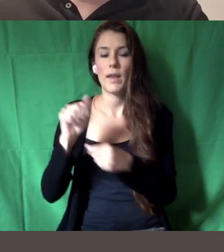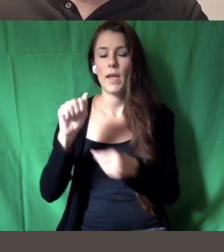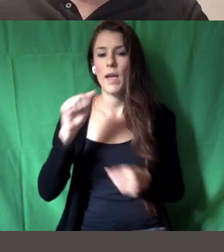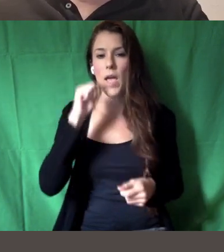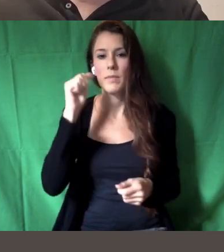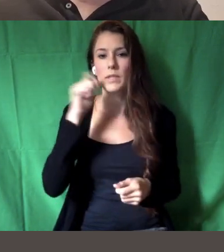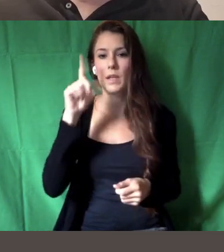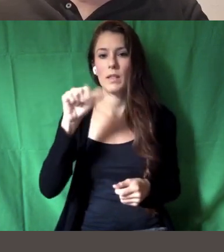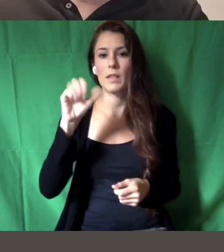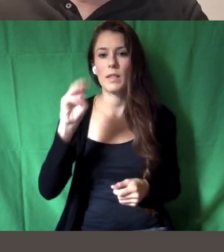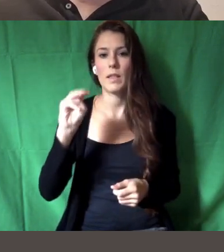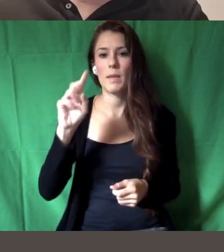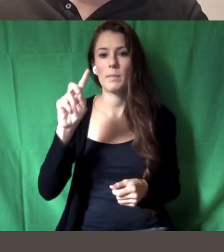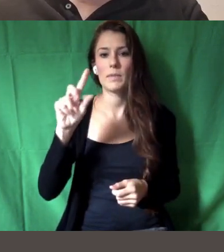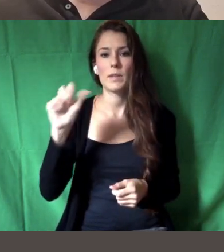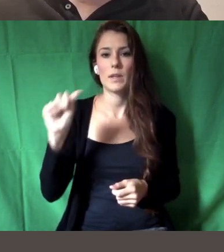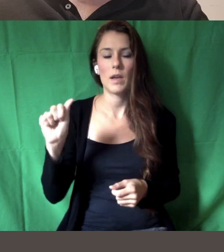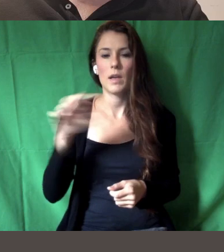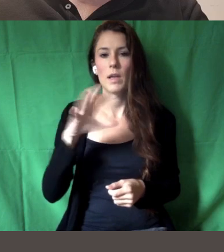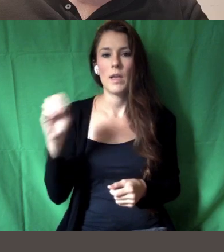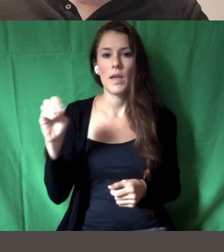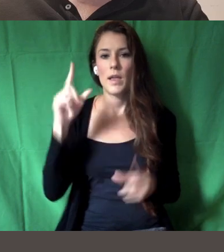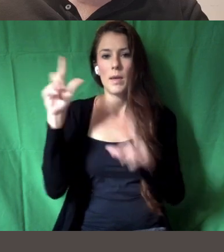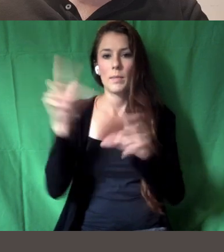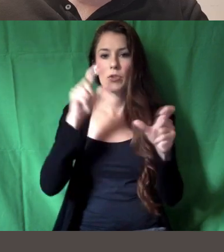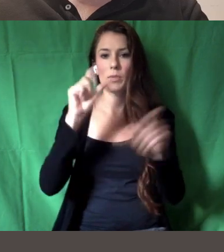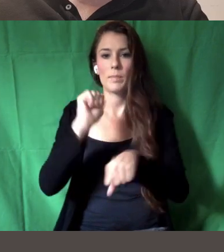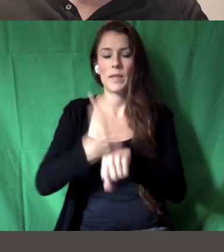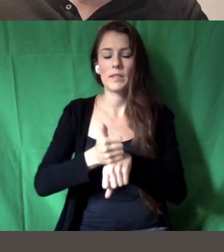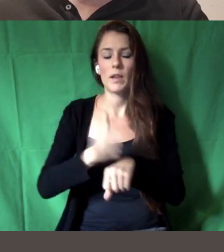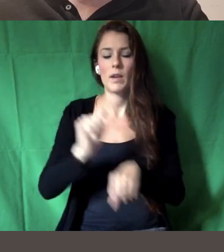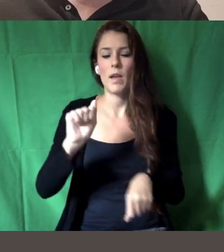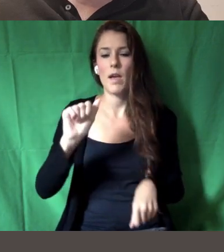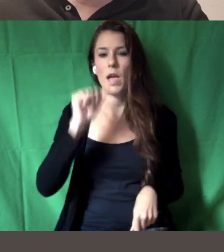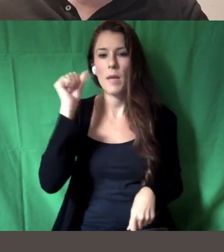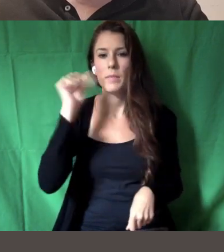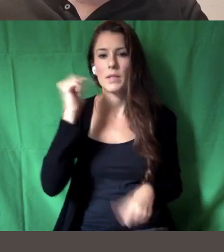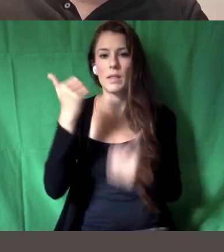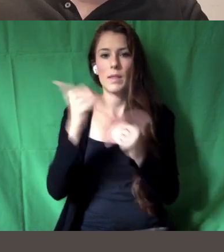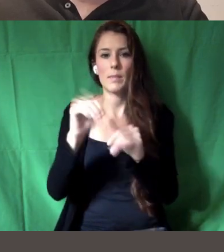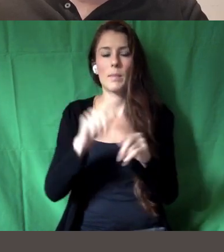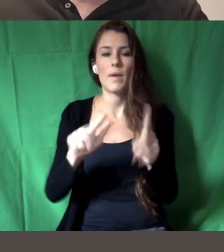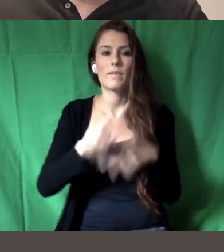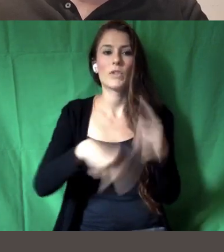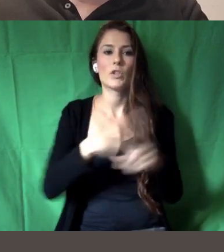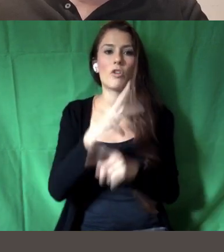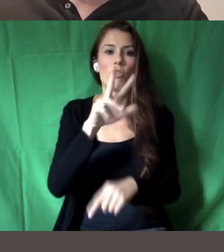in Amazon Lambda and official Docker images based on Amazon Linux. For version 3.12,